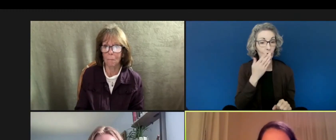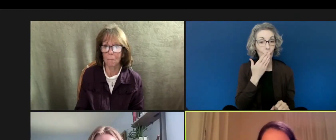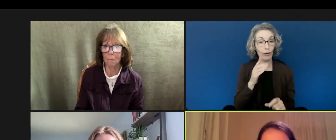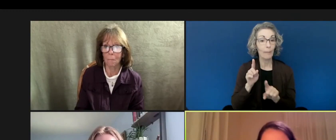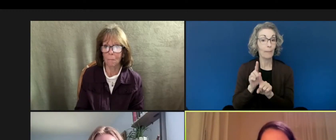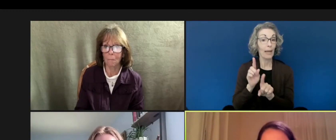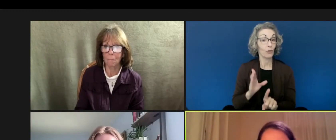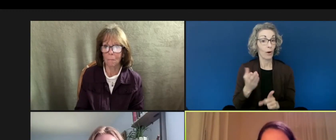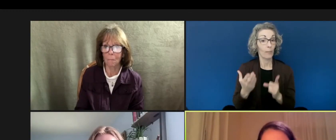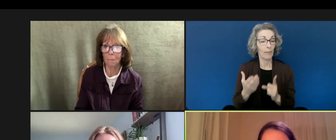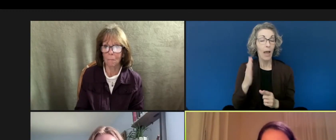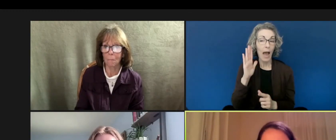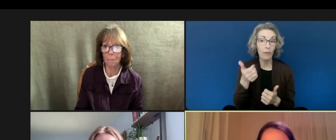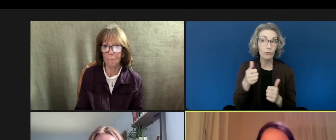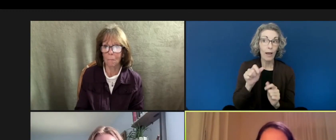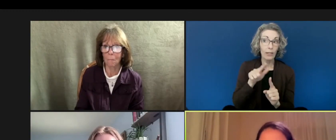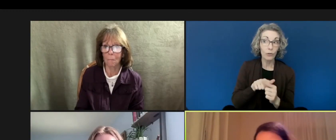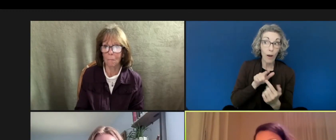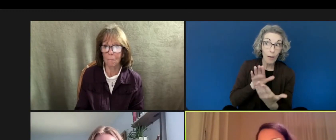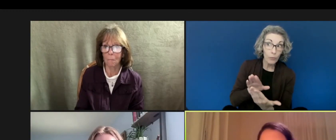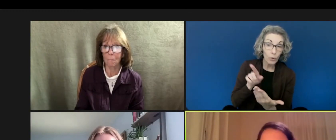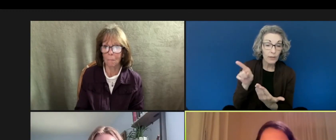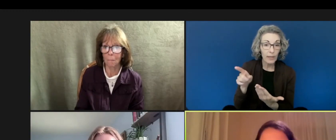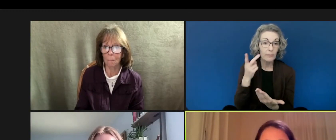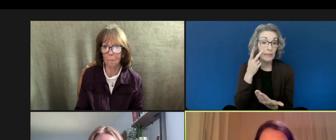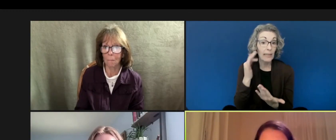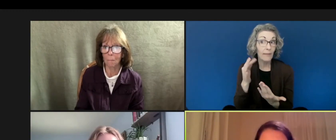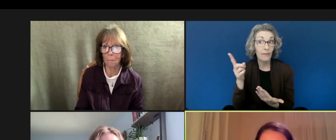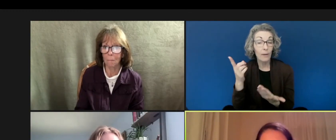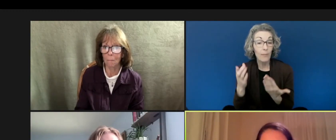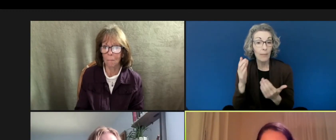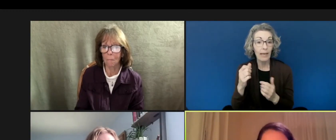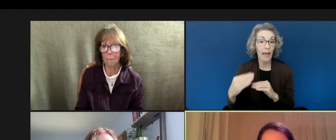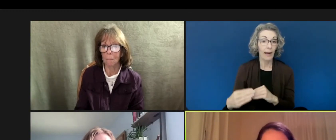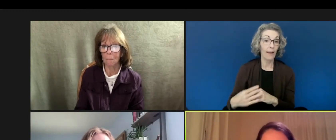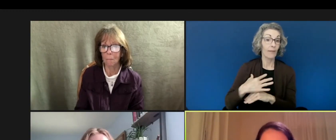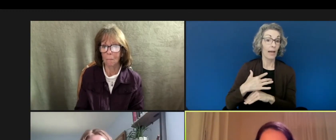maybe I'll try to approach and see if they can maybe